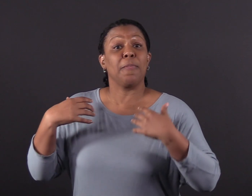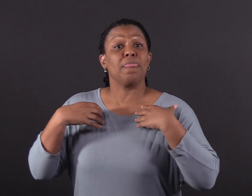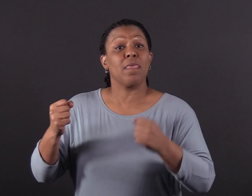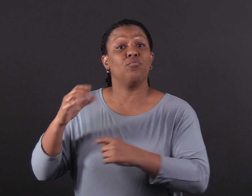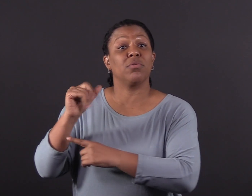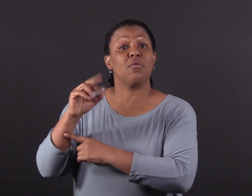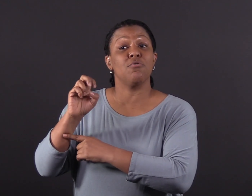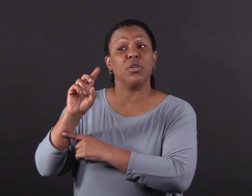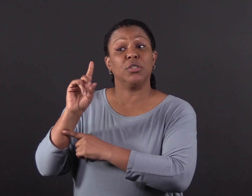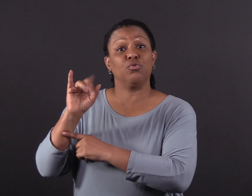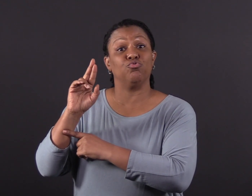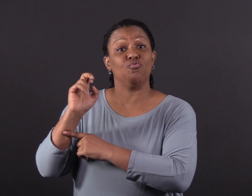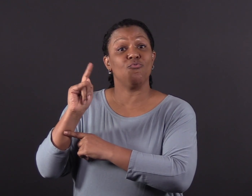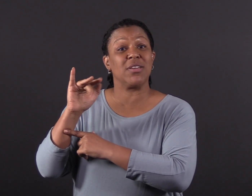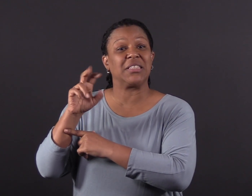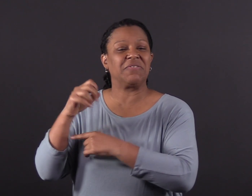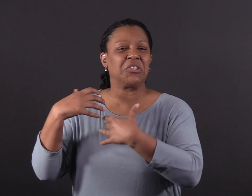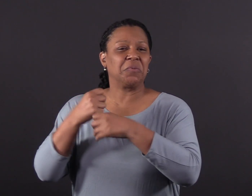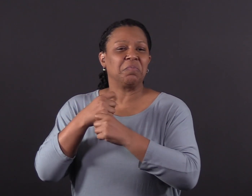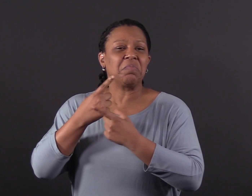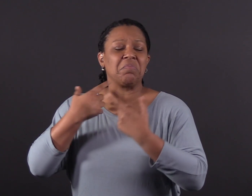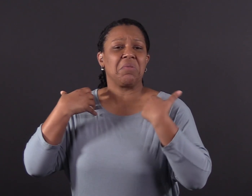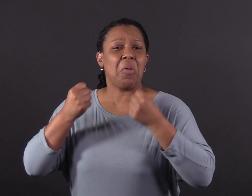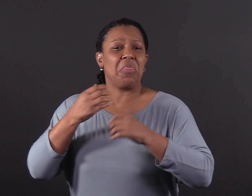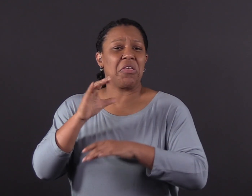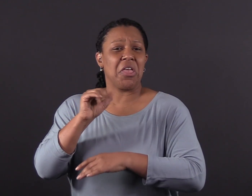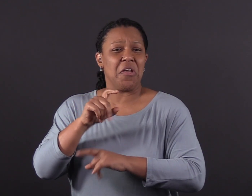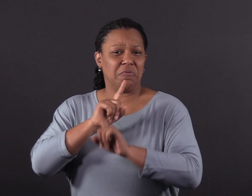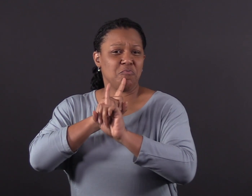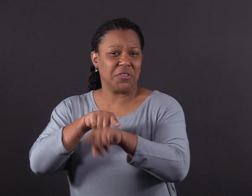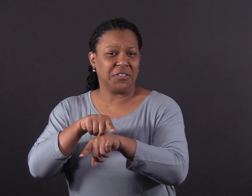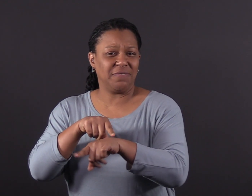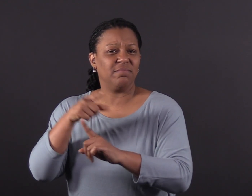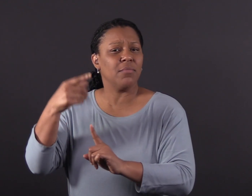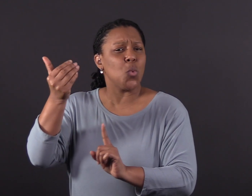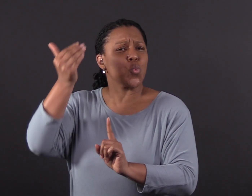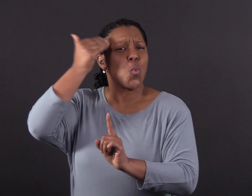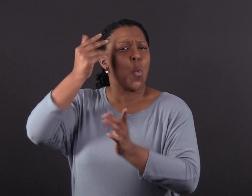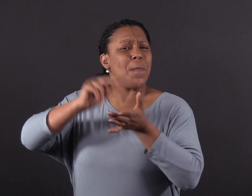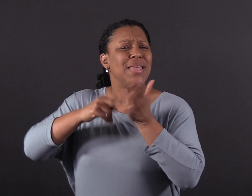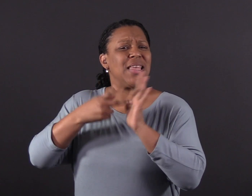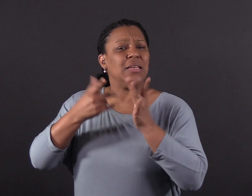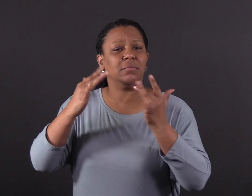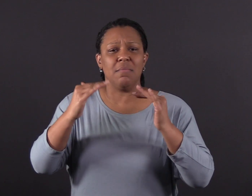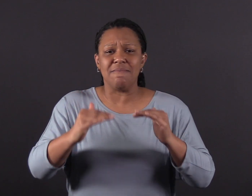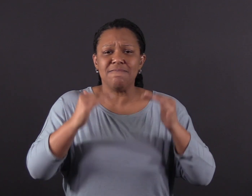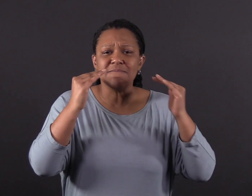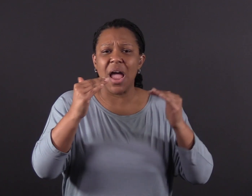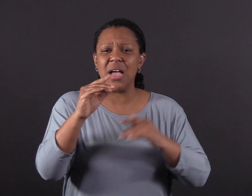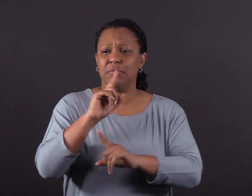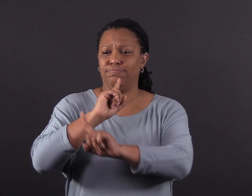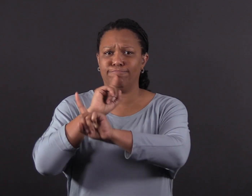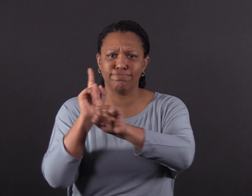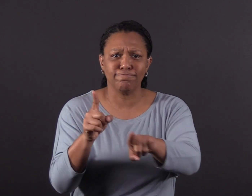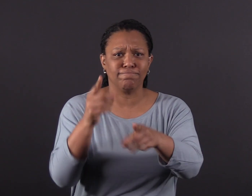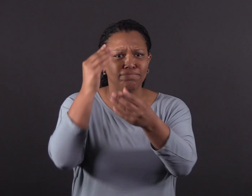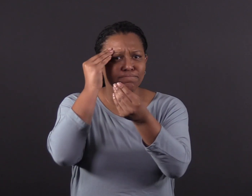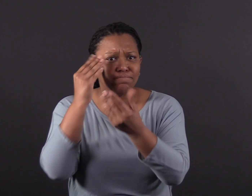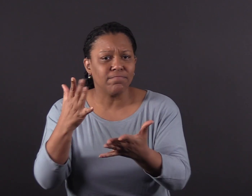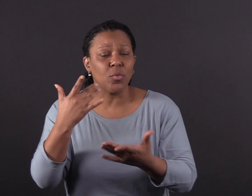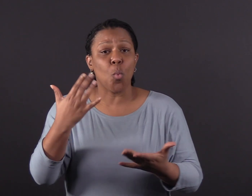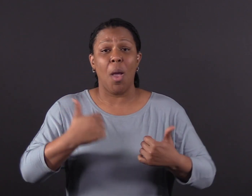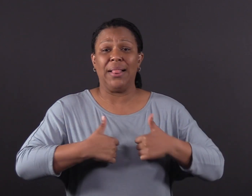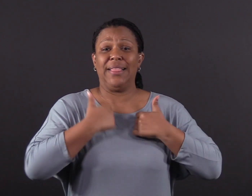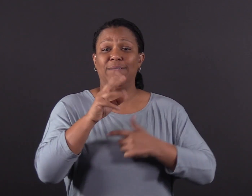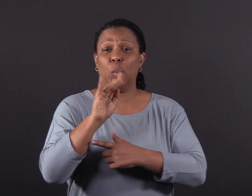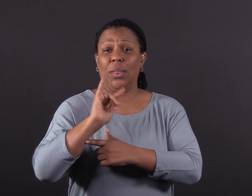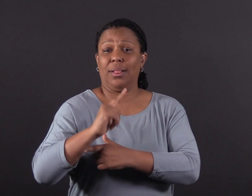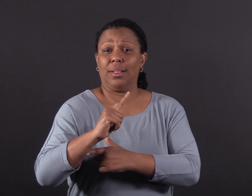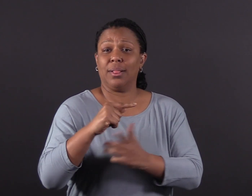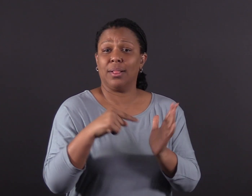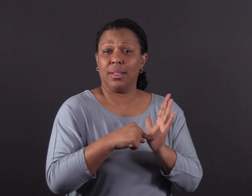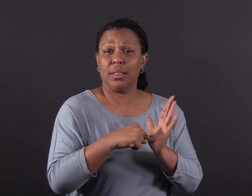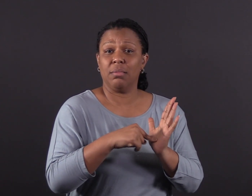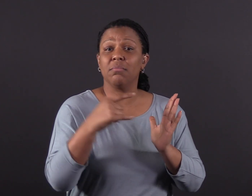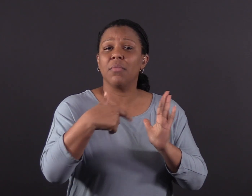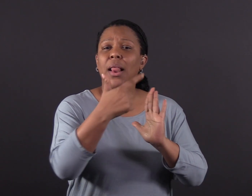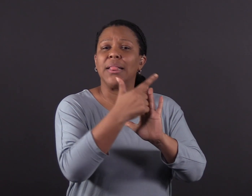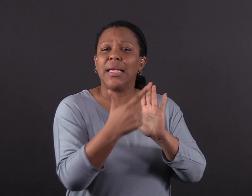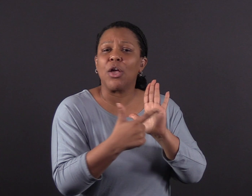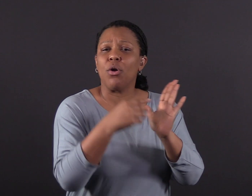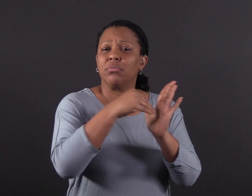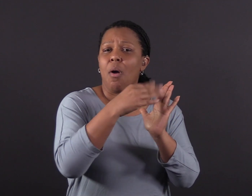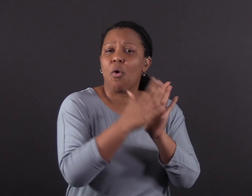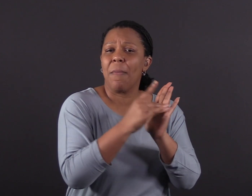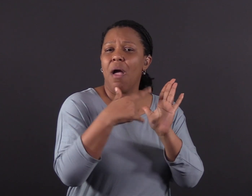A Healthcare Directive, also known as an advance directive, or living will. It is